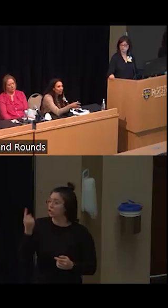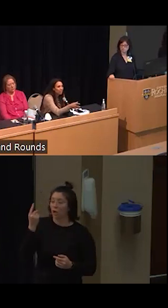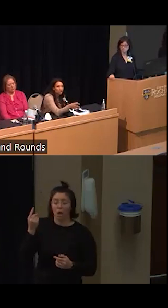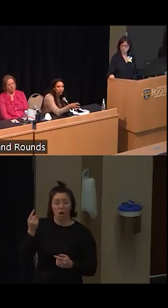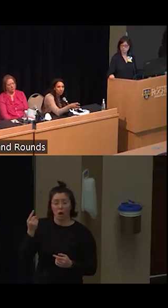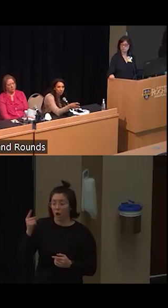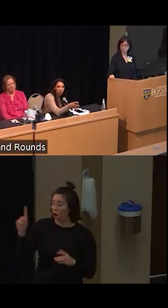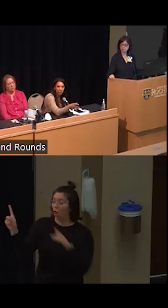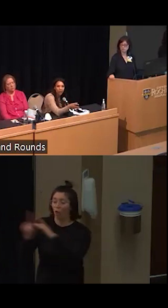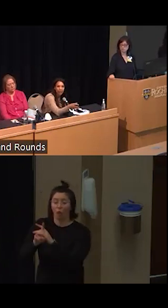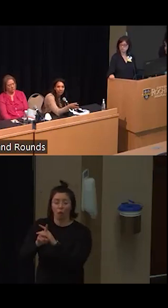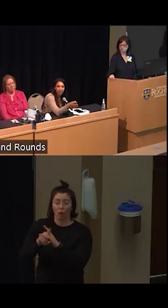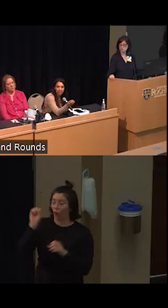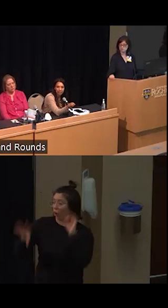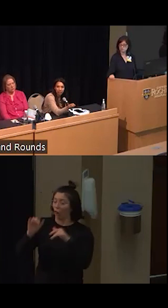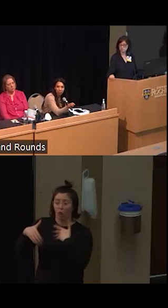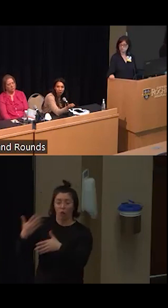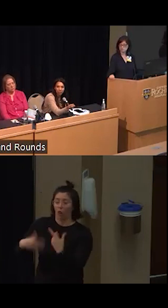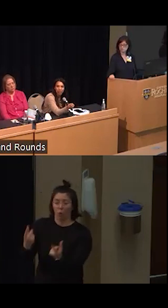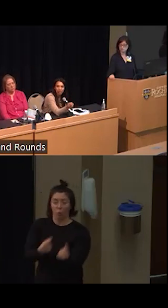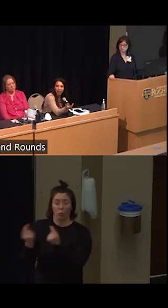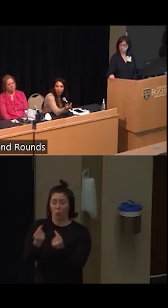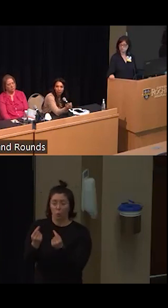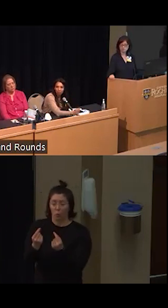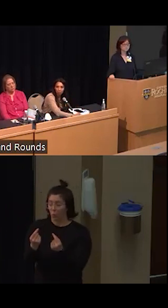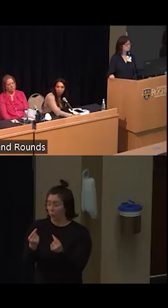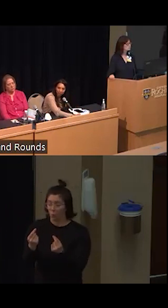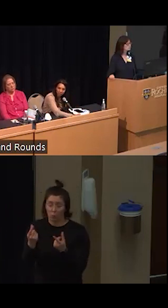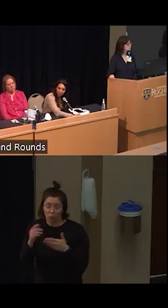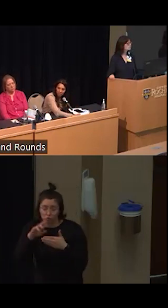into the situation and really not having an idea of what the outcome will be so